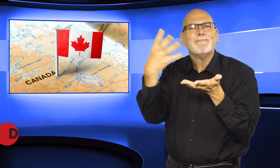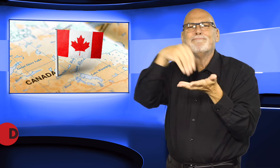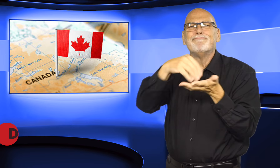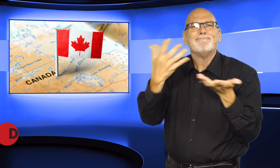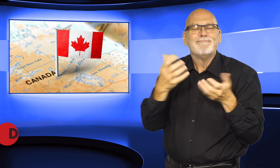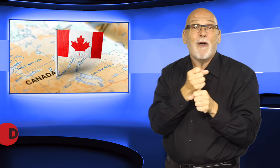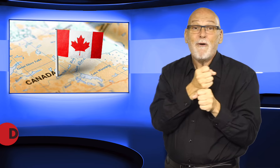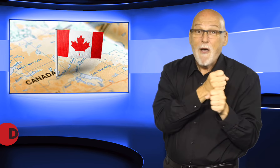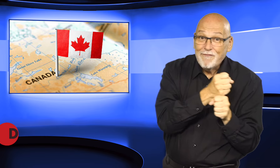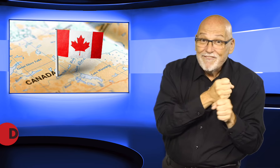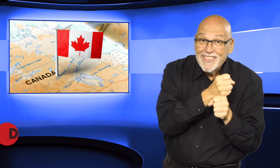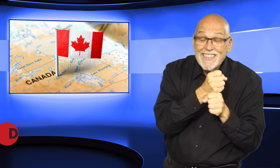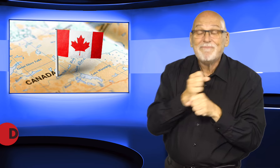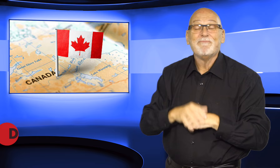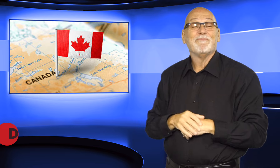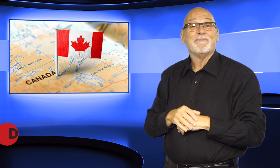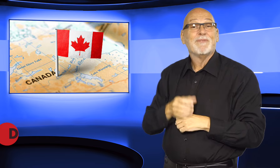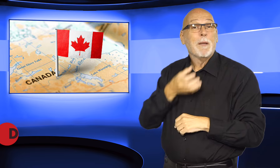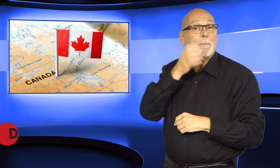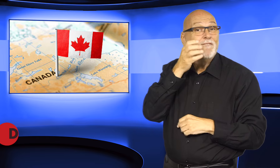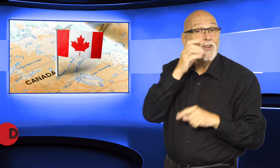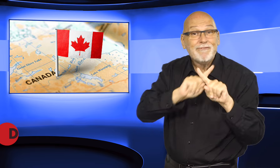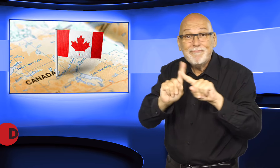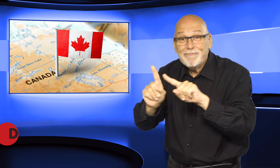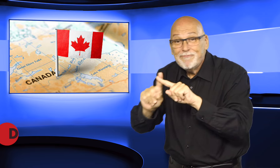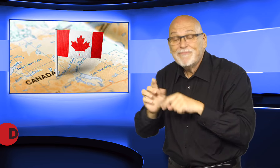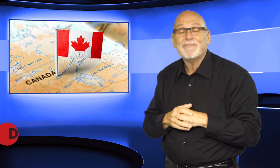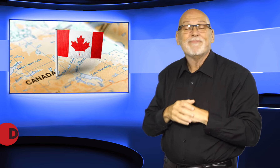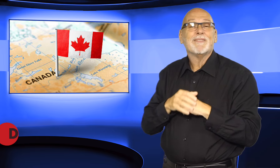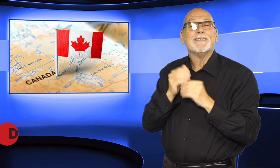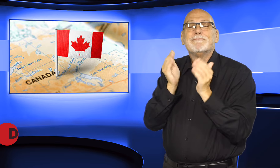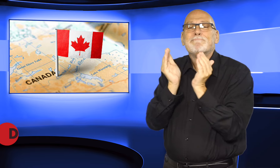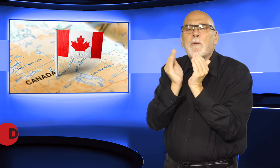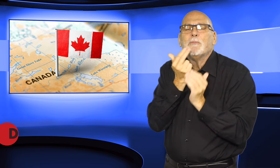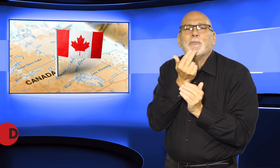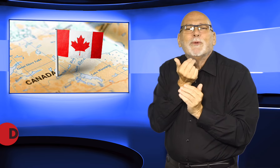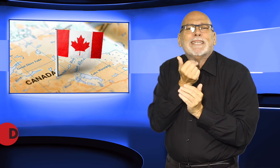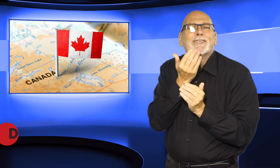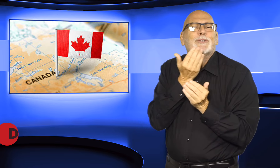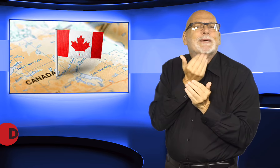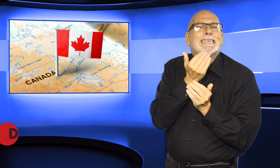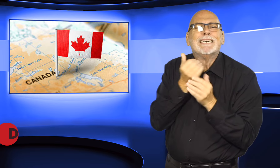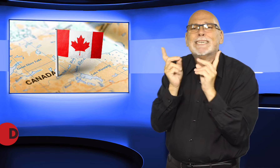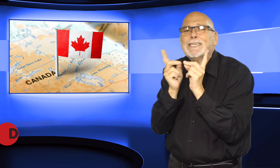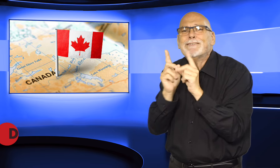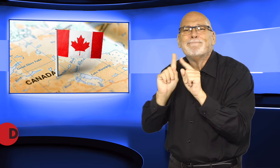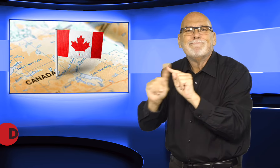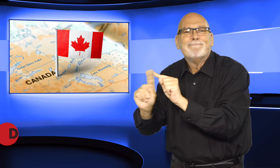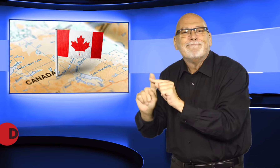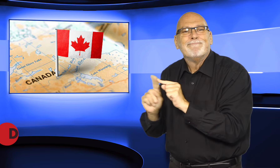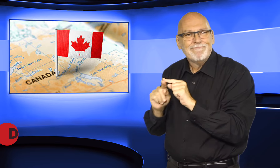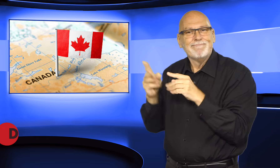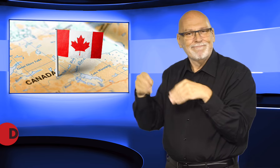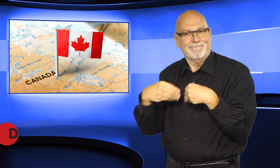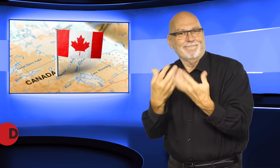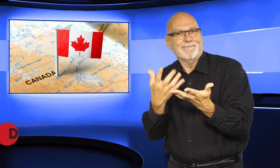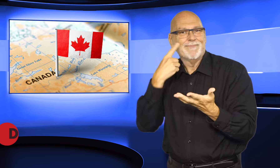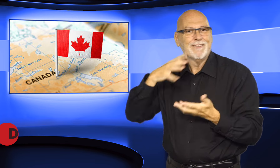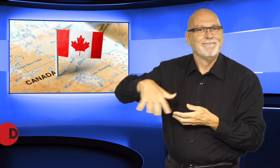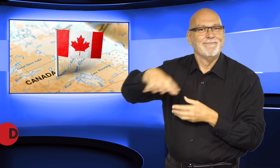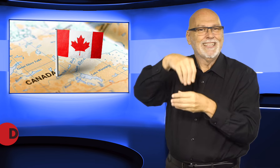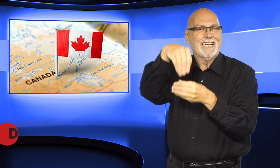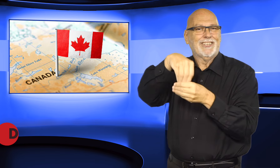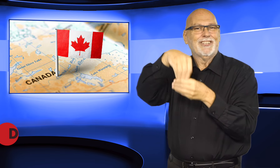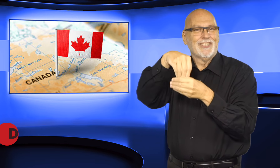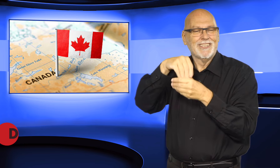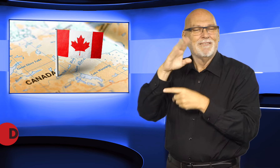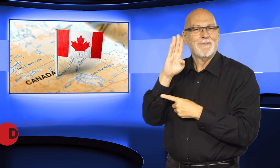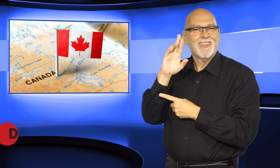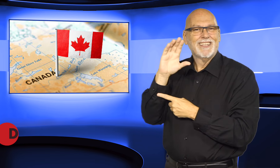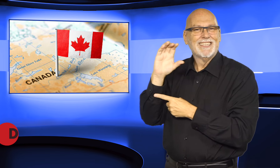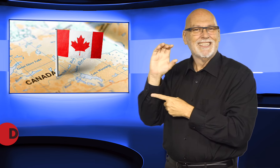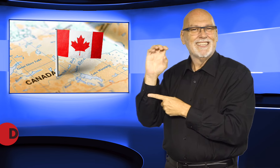beverages and small treats to our internal BRCCED community.